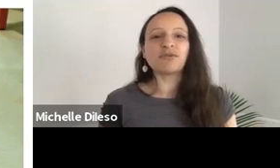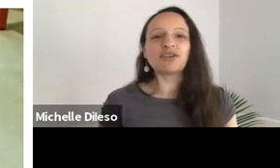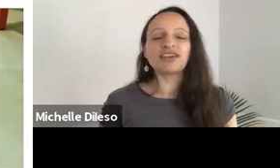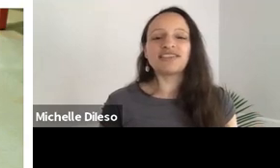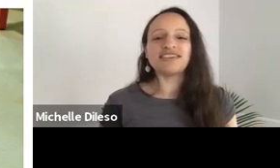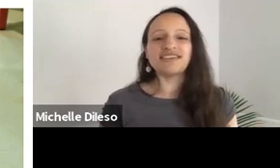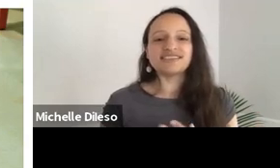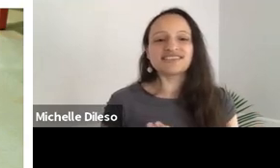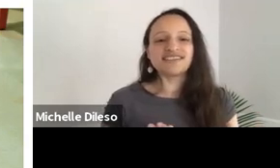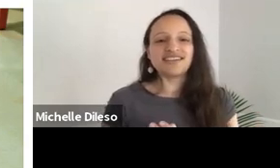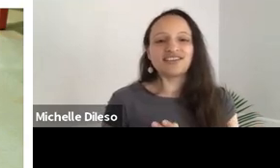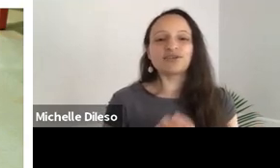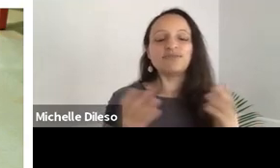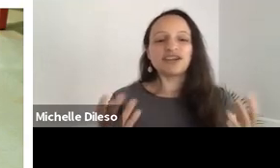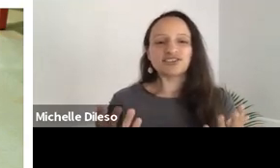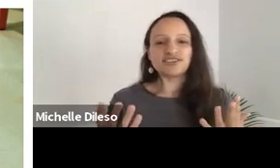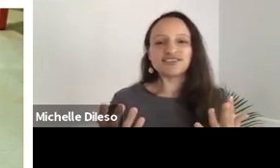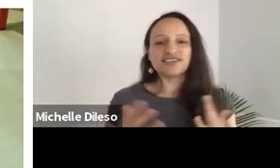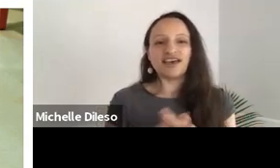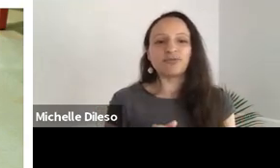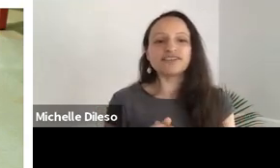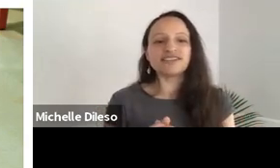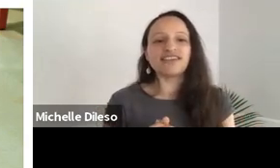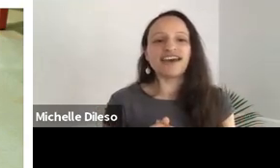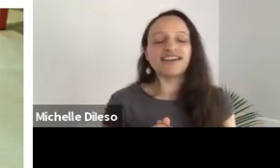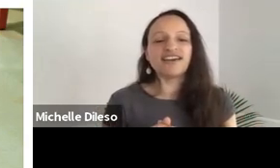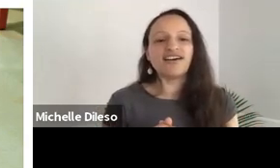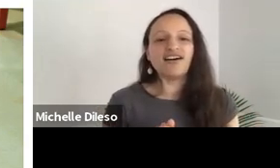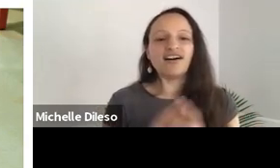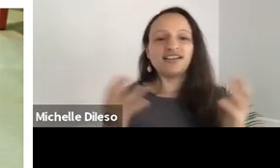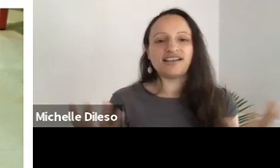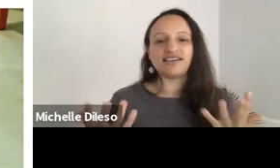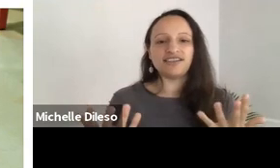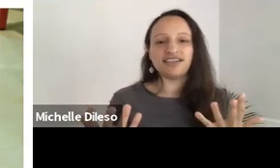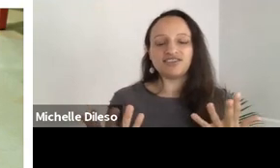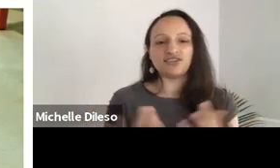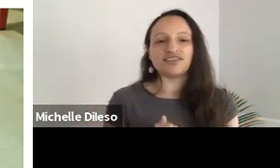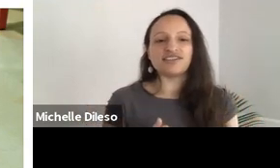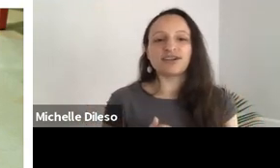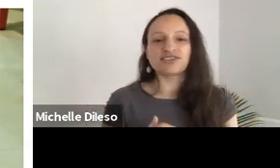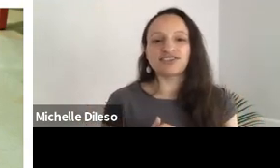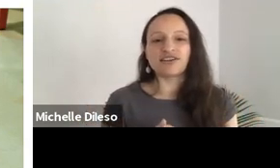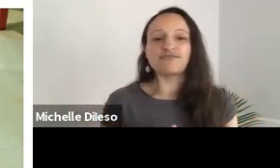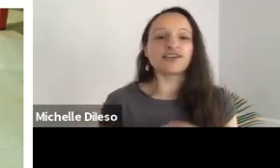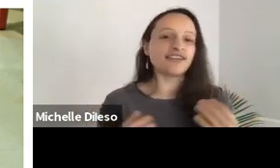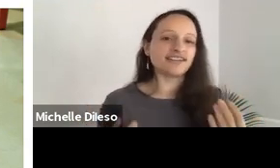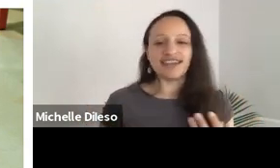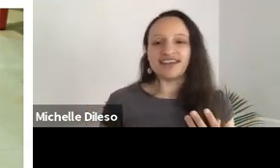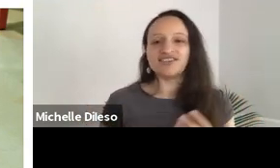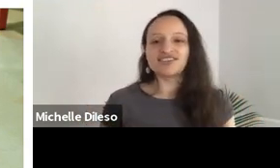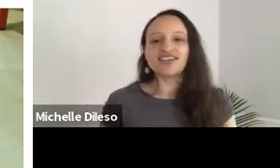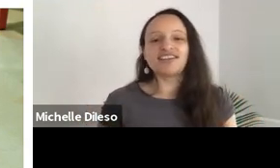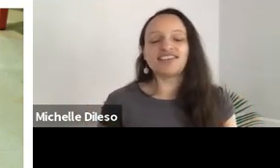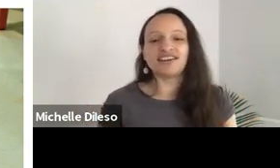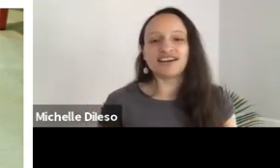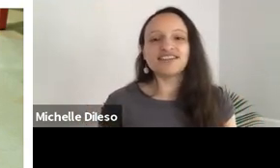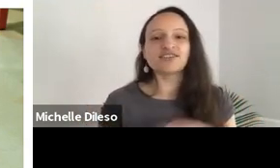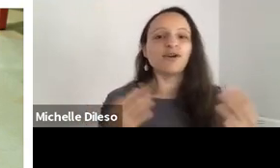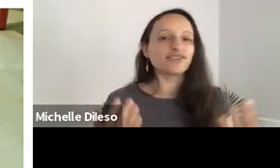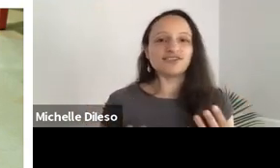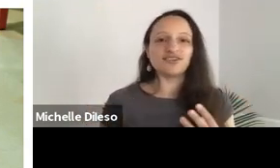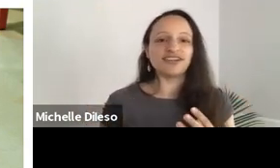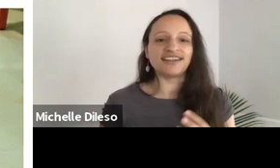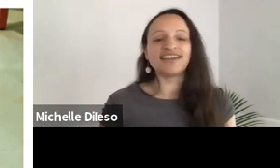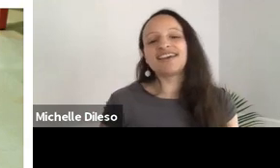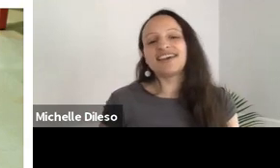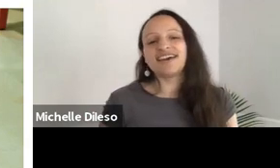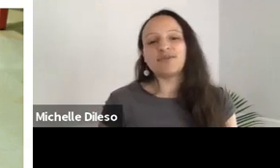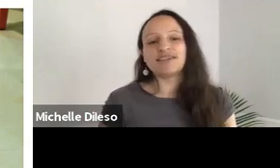And ultimately, when we look at these three pictures, we see that all of the children in these pictures are very engaged. They're into what they're doing.